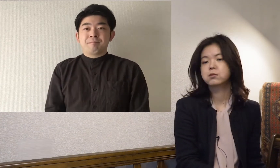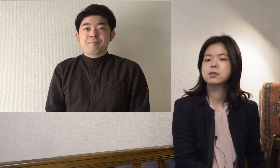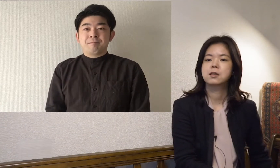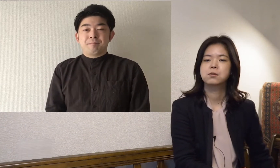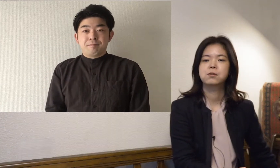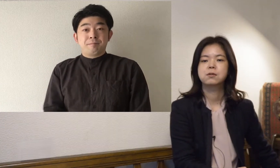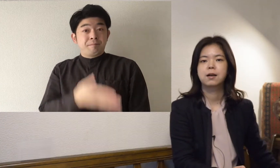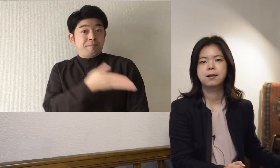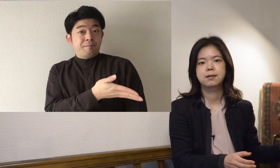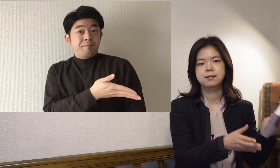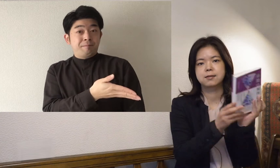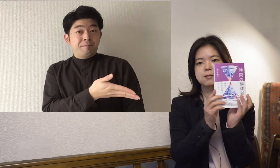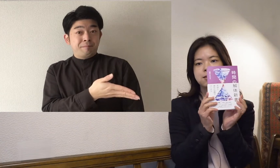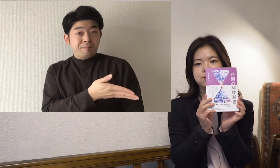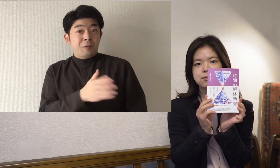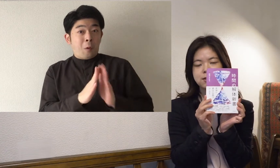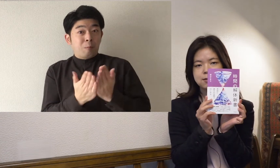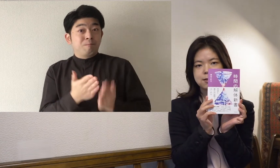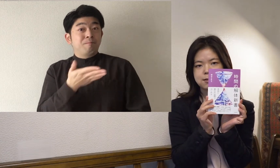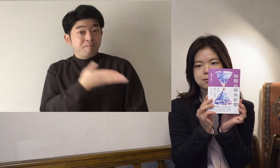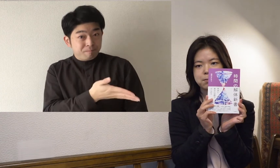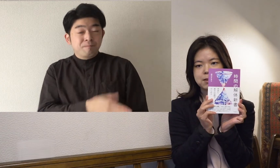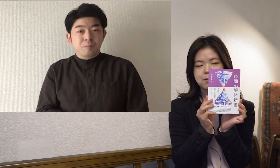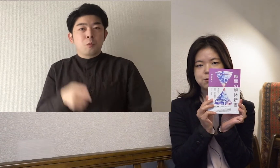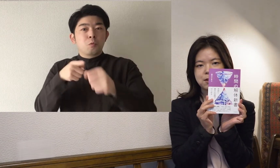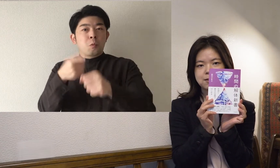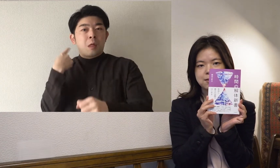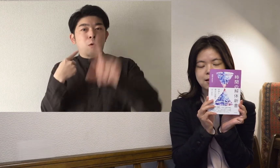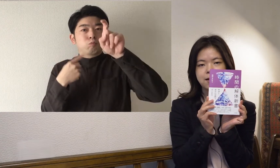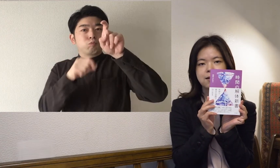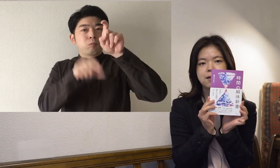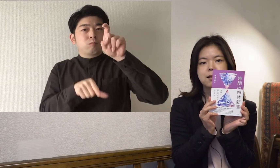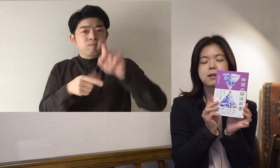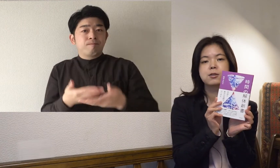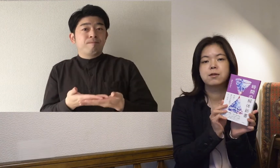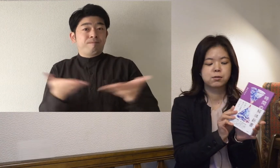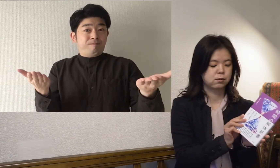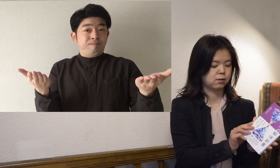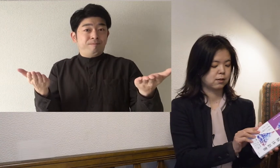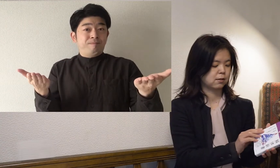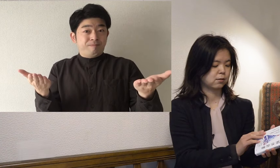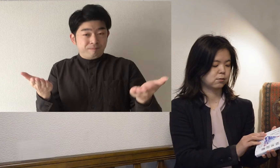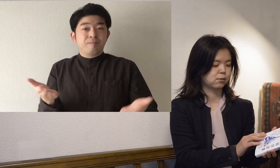This book was published in October 2021.